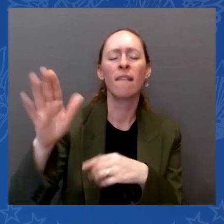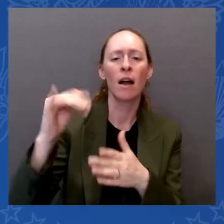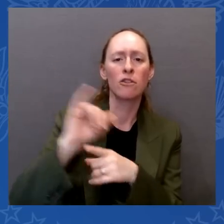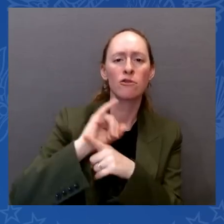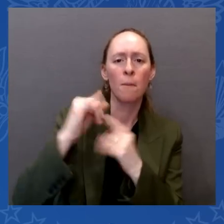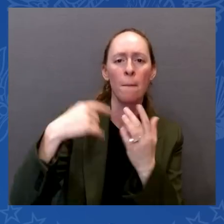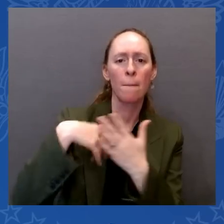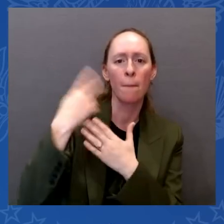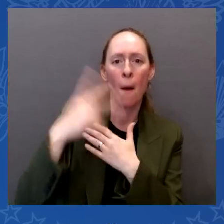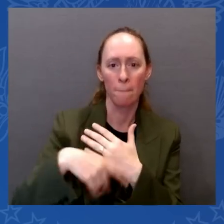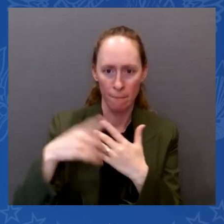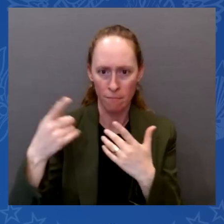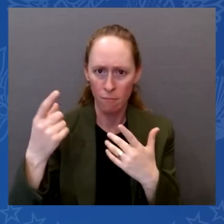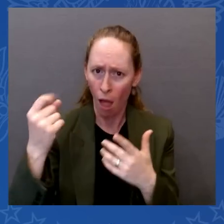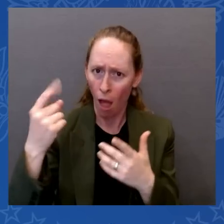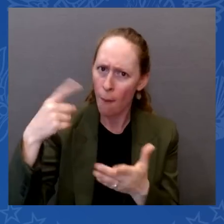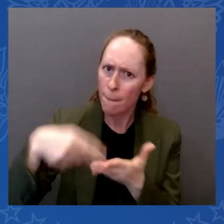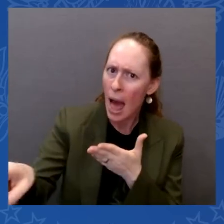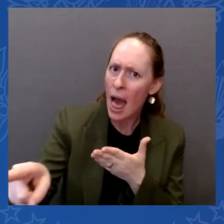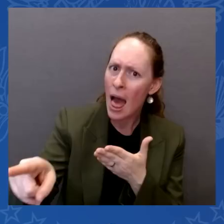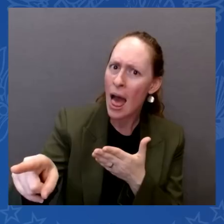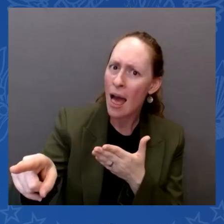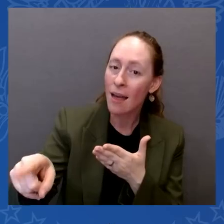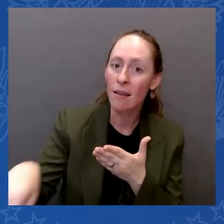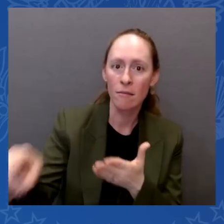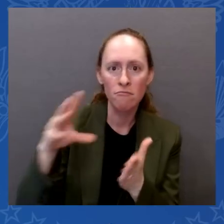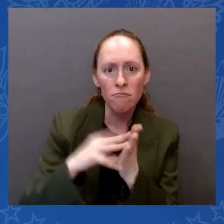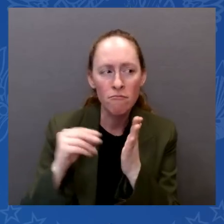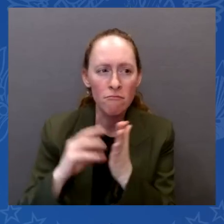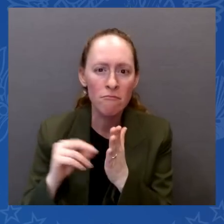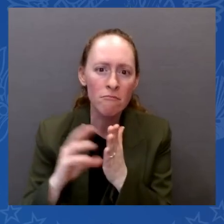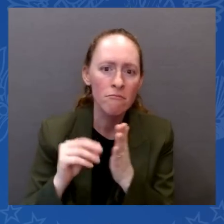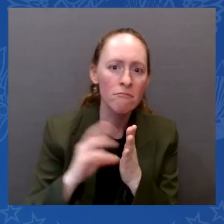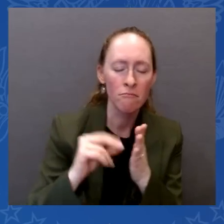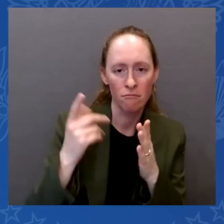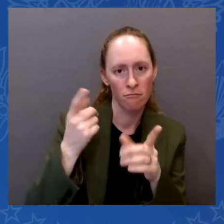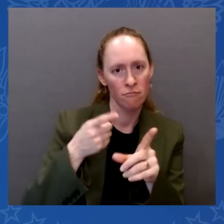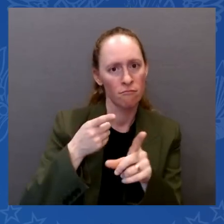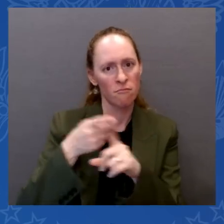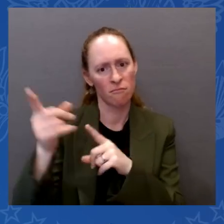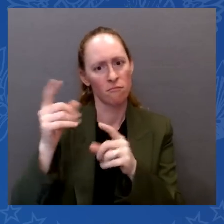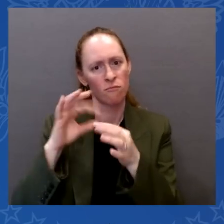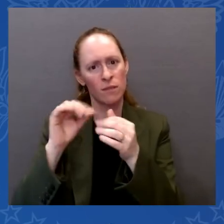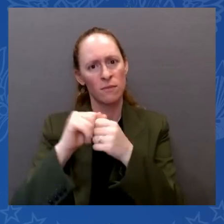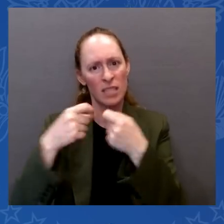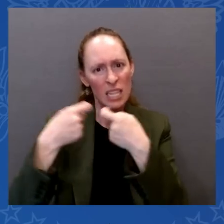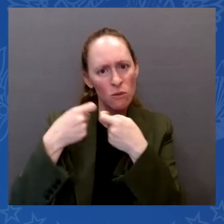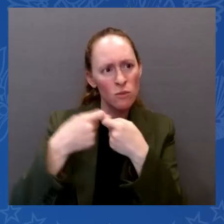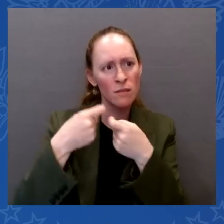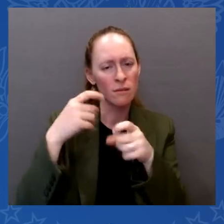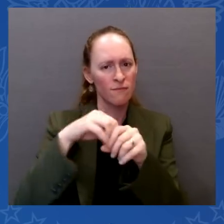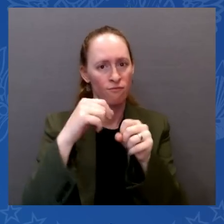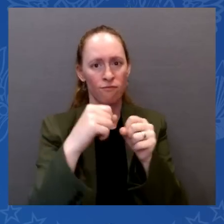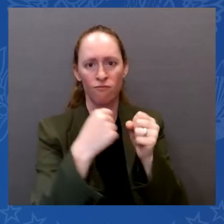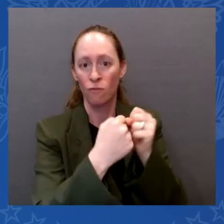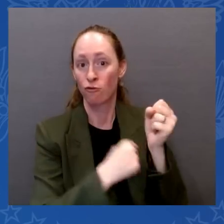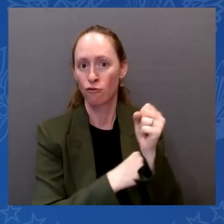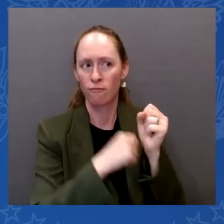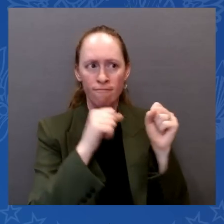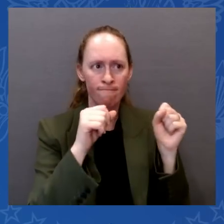That's happening now. You know, we just did a walk through -- several union-led demonstrations in the dining room. We had a bricklayer.